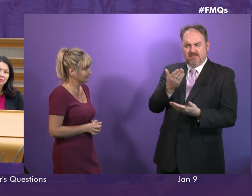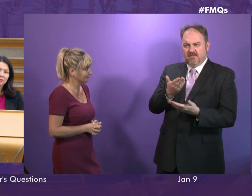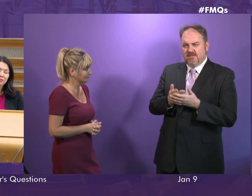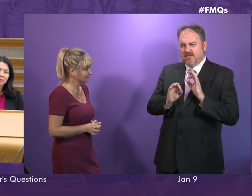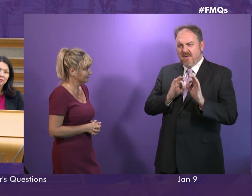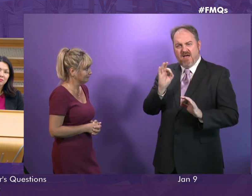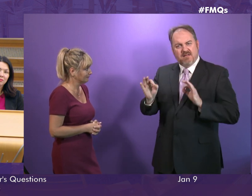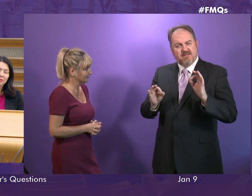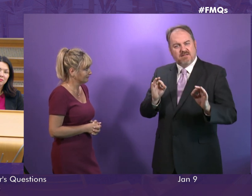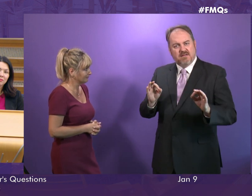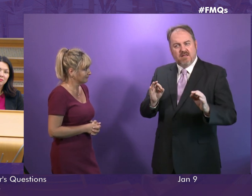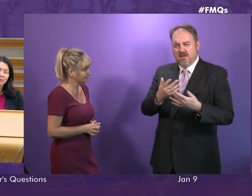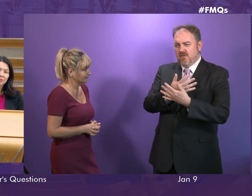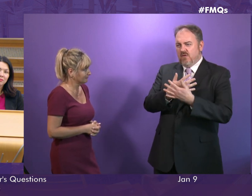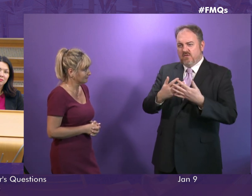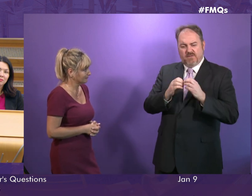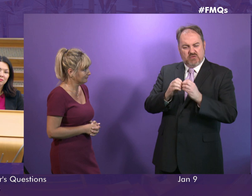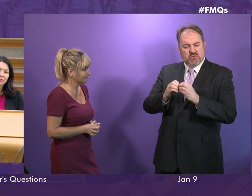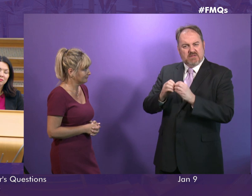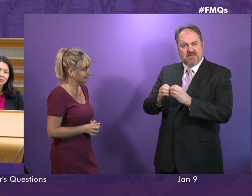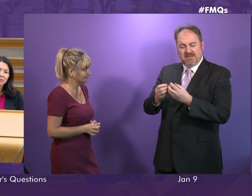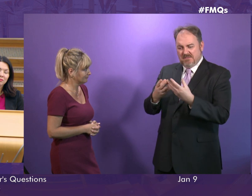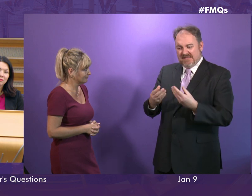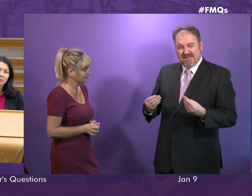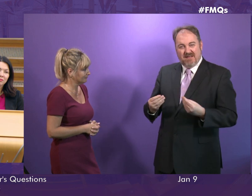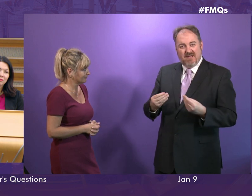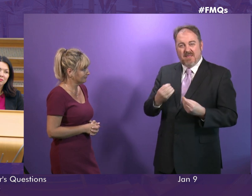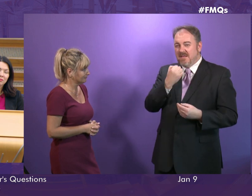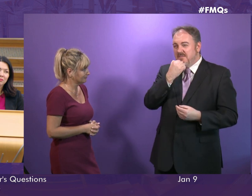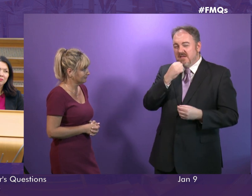of would-be students who are missing out on university has almost doubled under the SNP